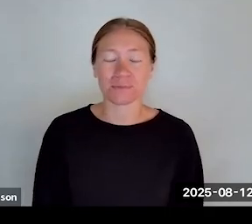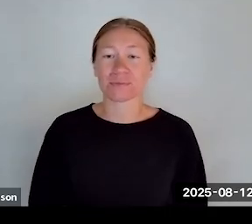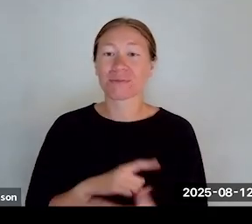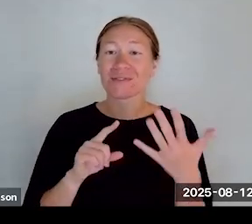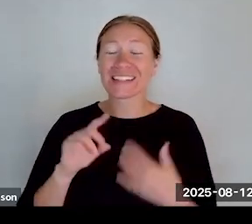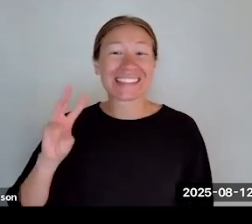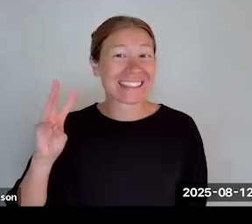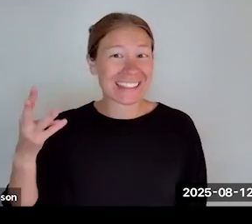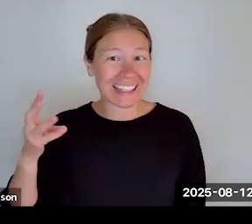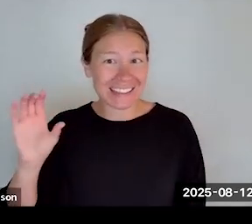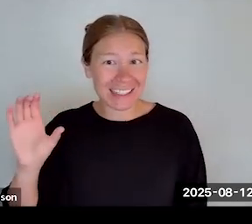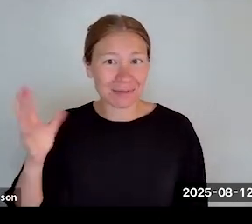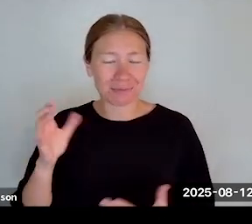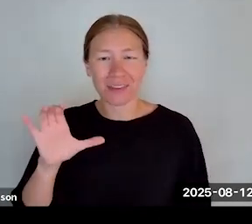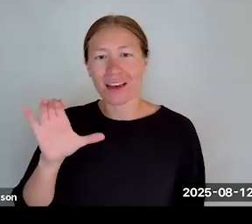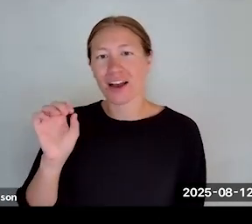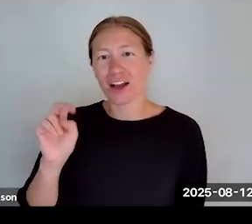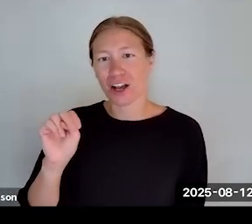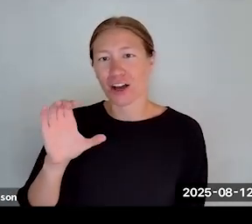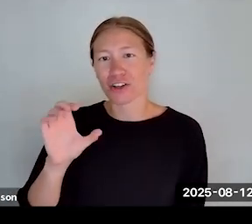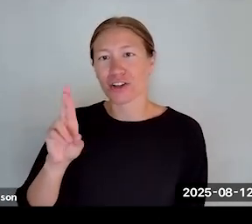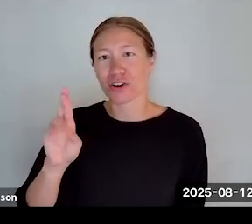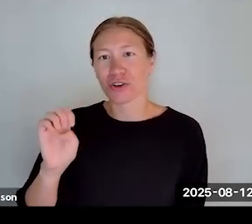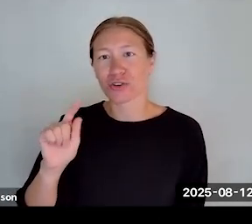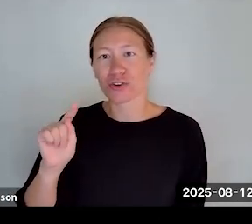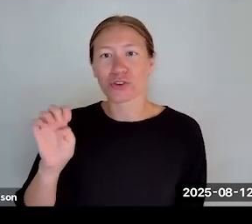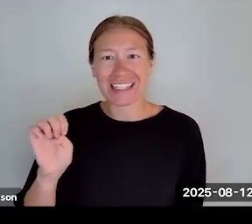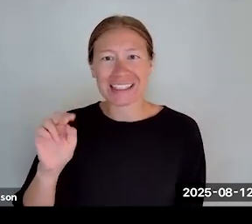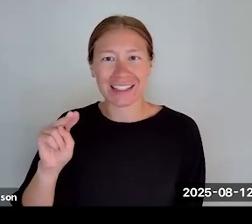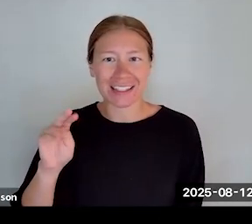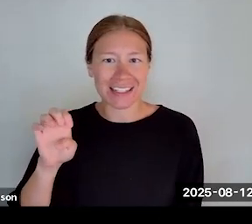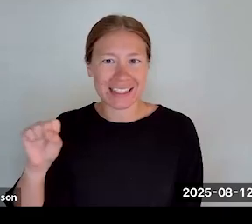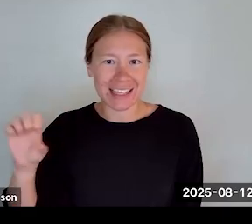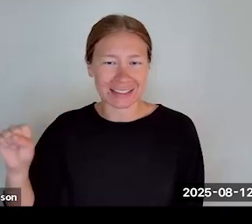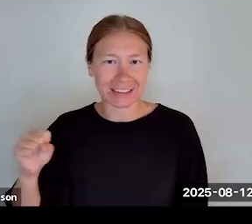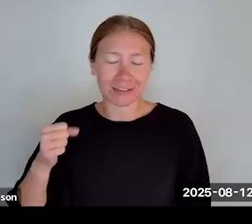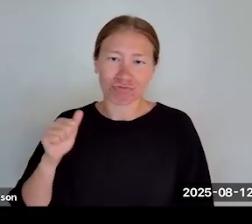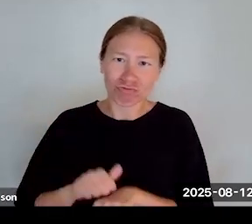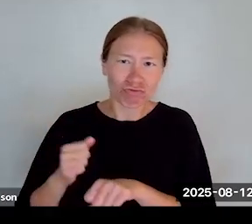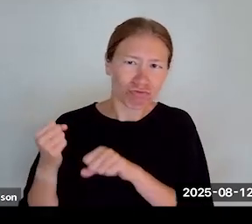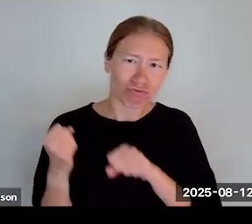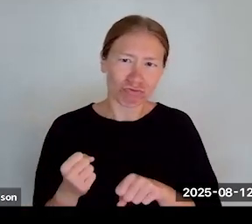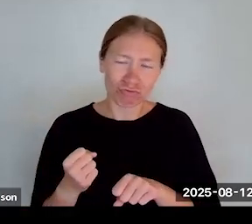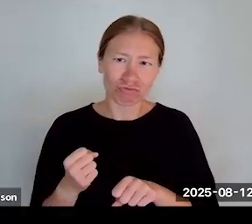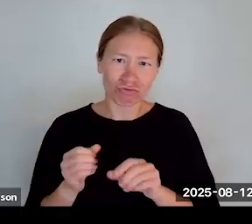The sixth C is concreteness. Concreteness involves providing specific details and clear examples